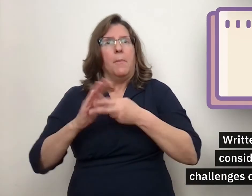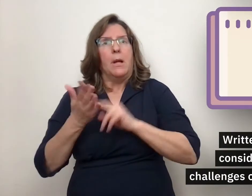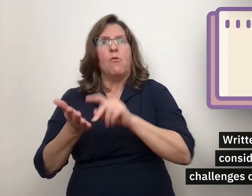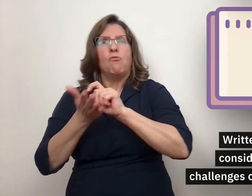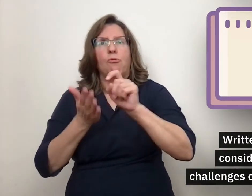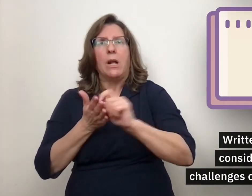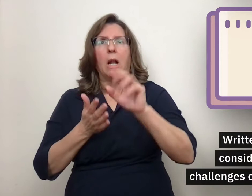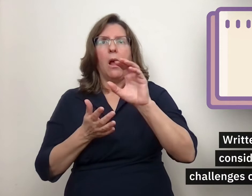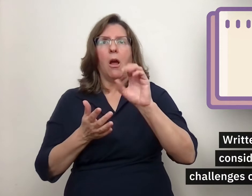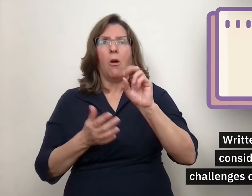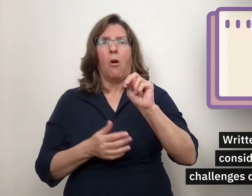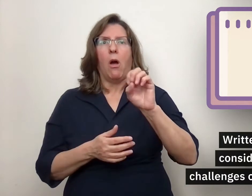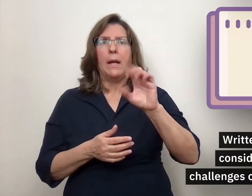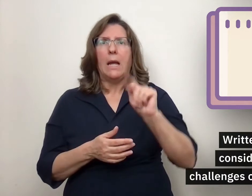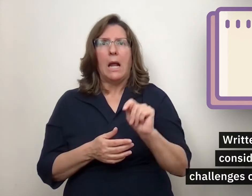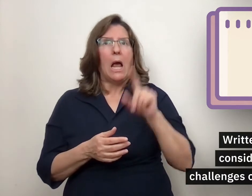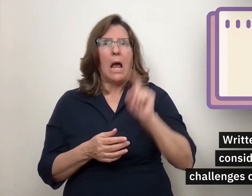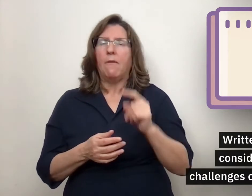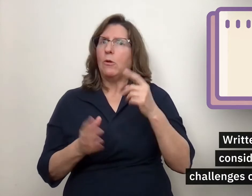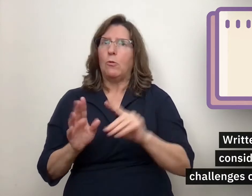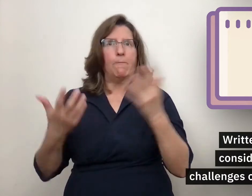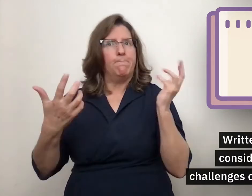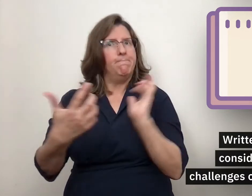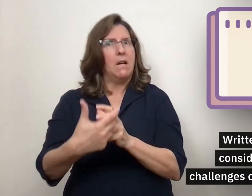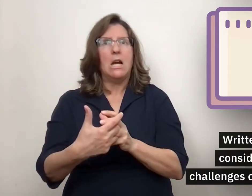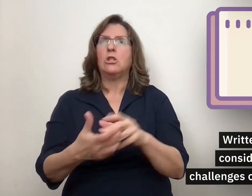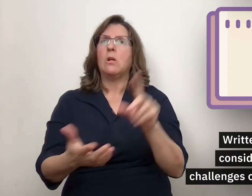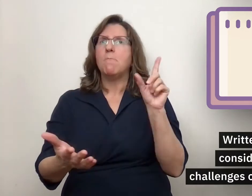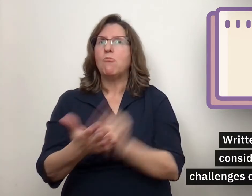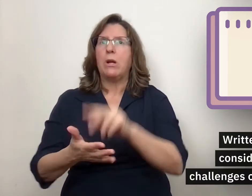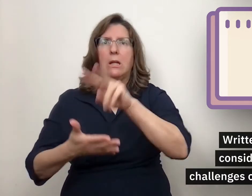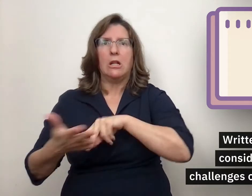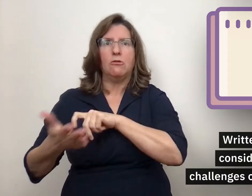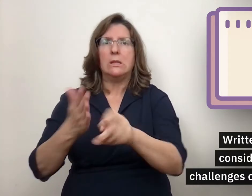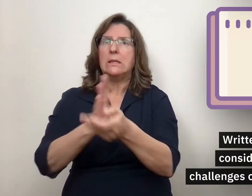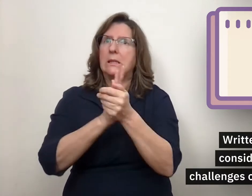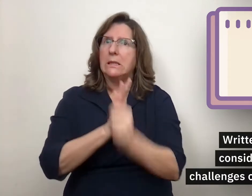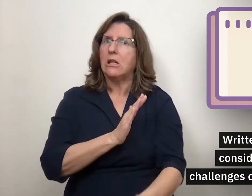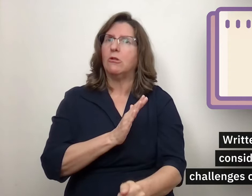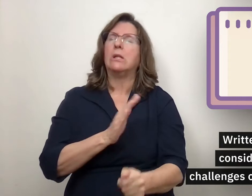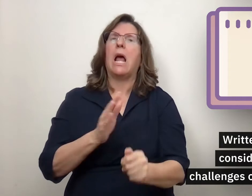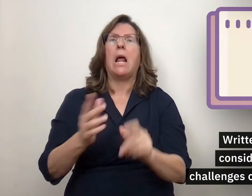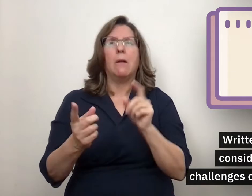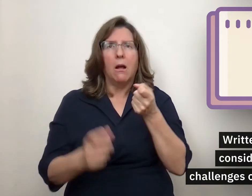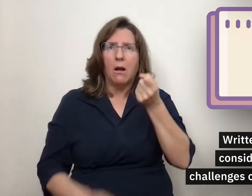The written content in the lesson must consider the print literacy of the learner, and